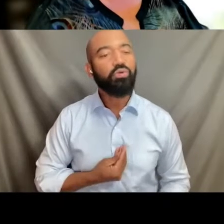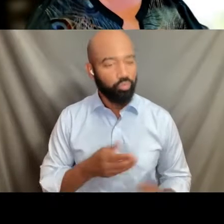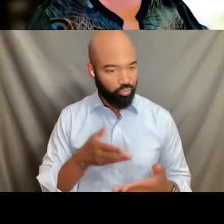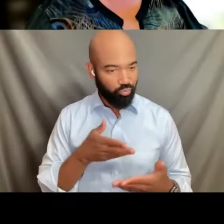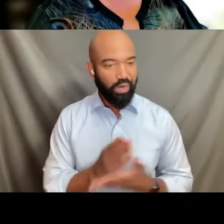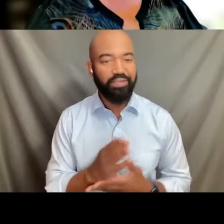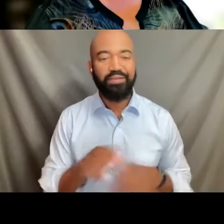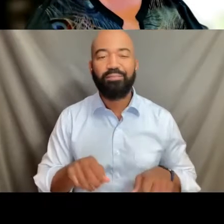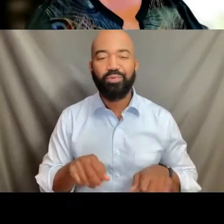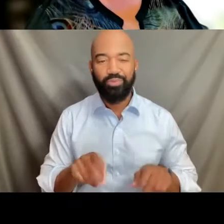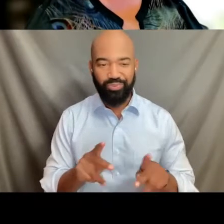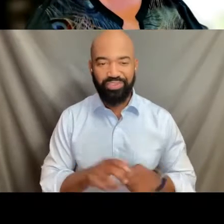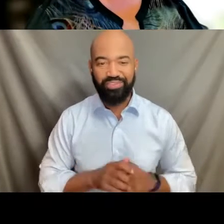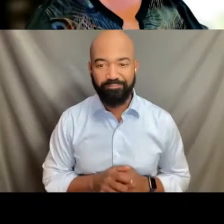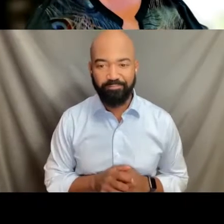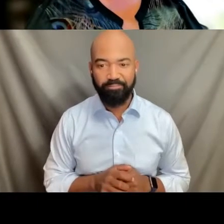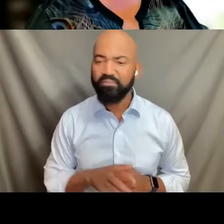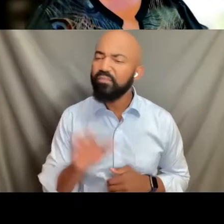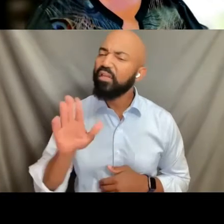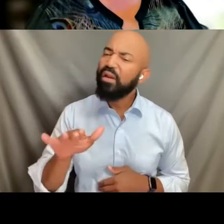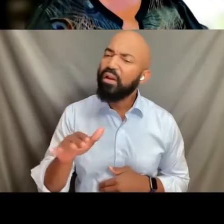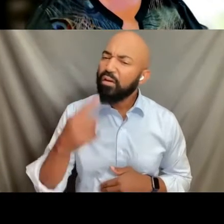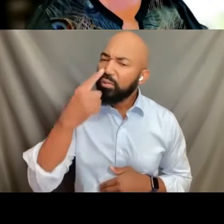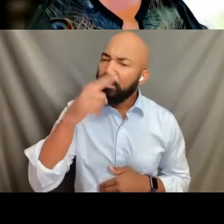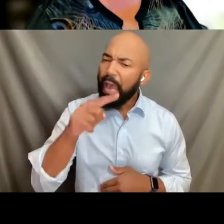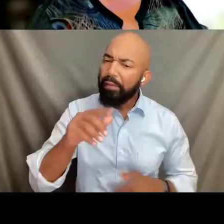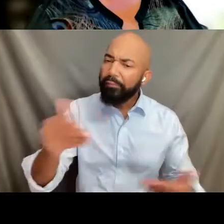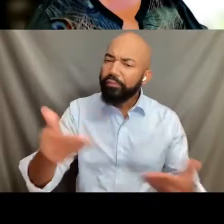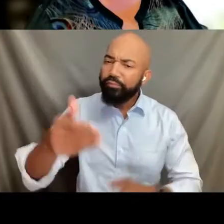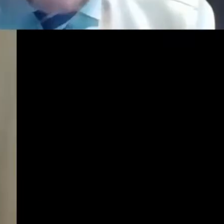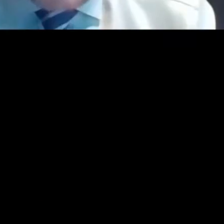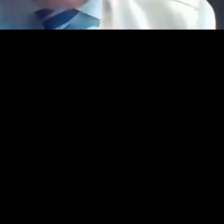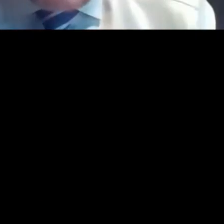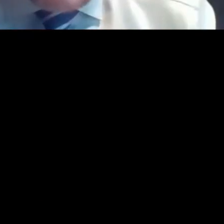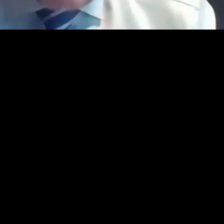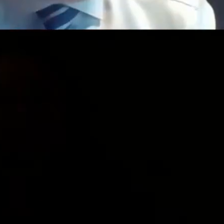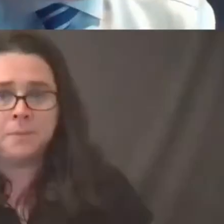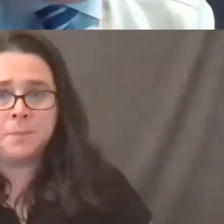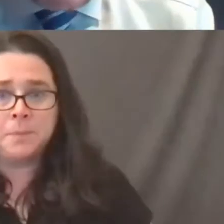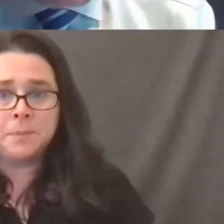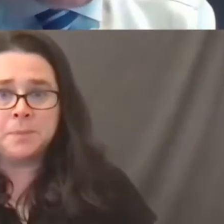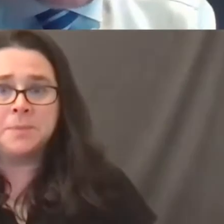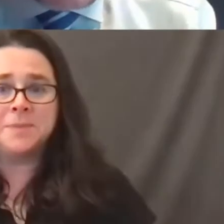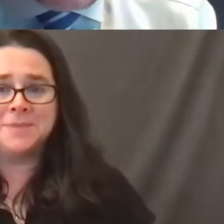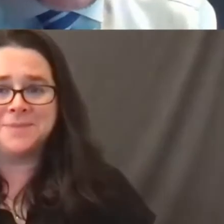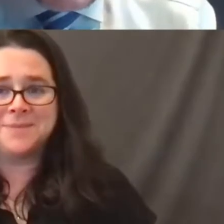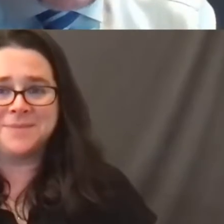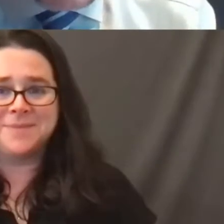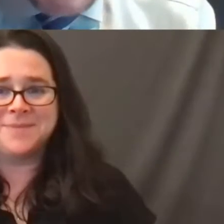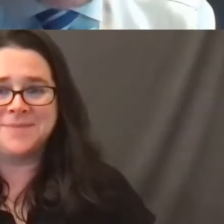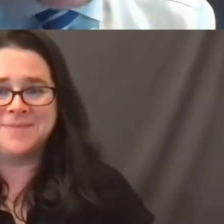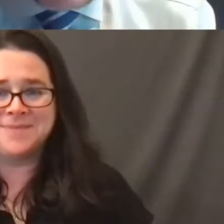Actually, why don't you introduce yourself? Is that all right? I will do just that.